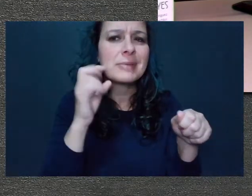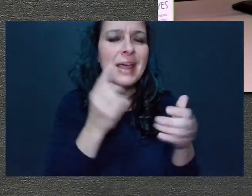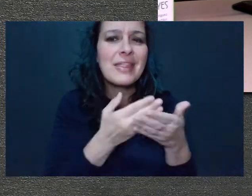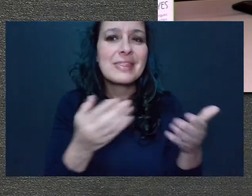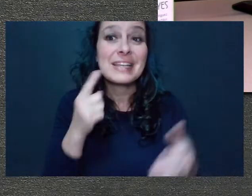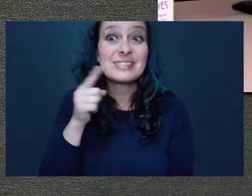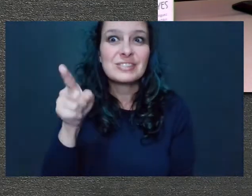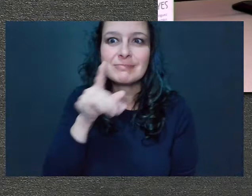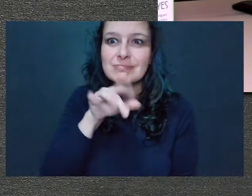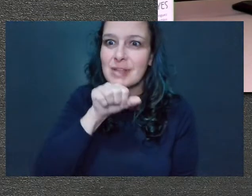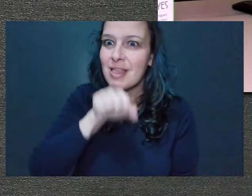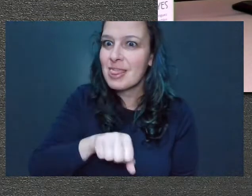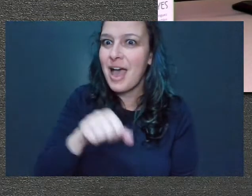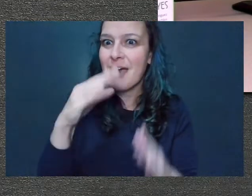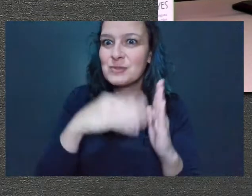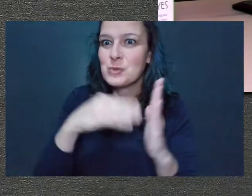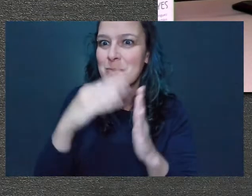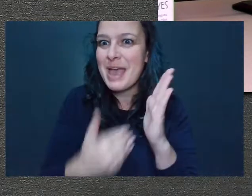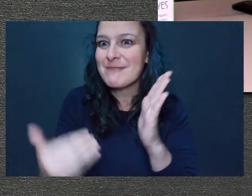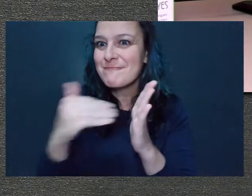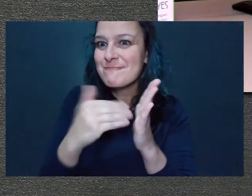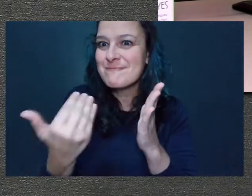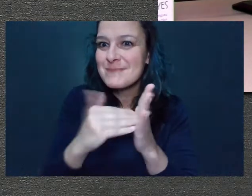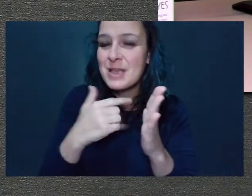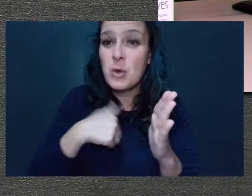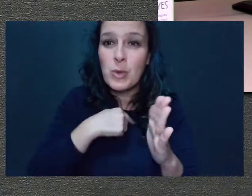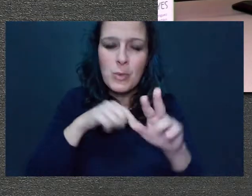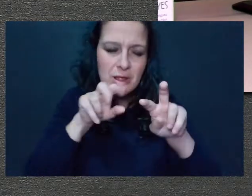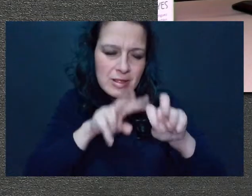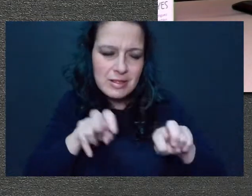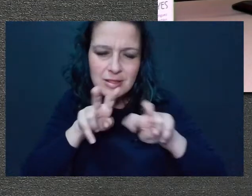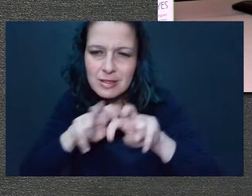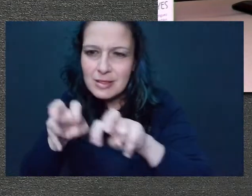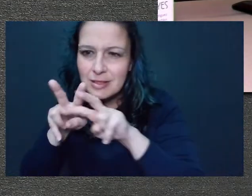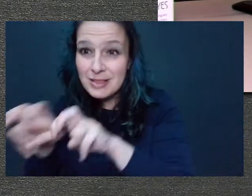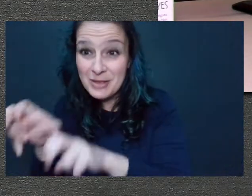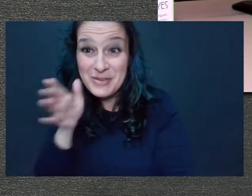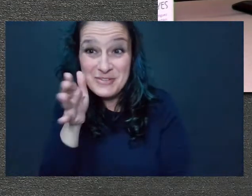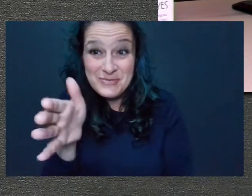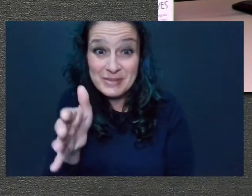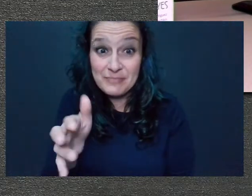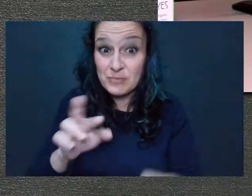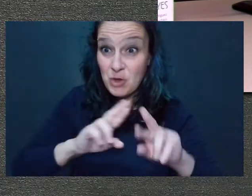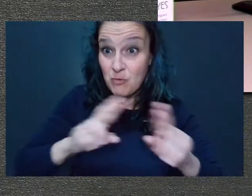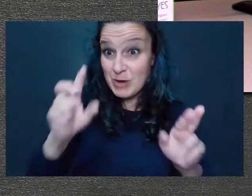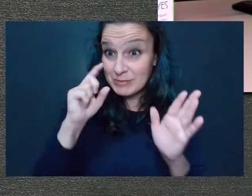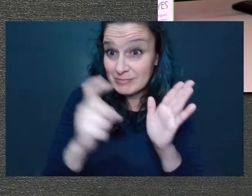And, we'll take a closer look at these two things. Are you ready to see what's in the mystery bag?